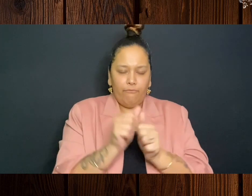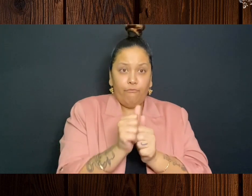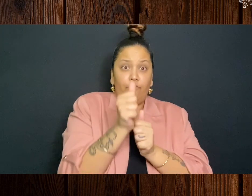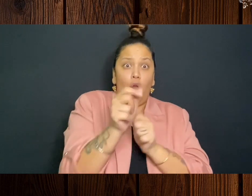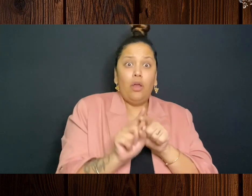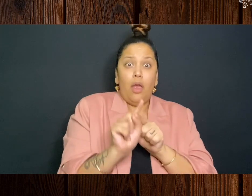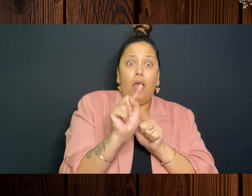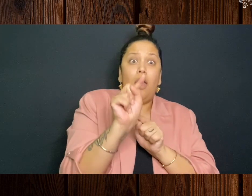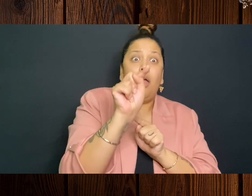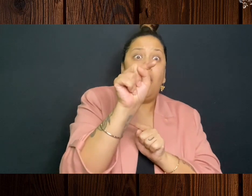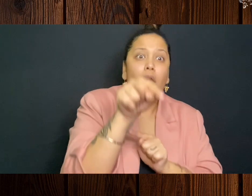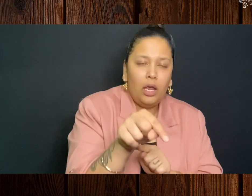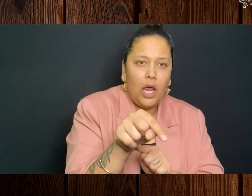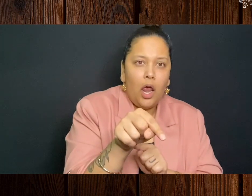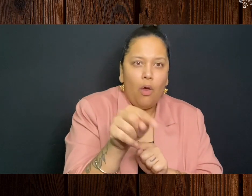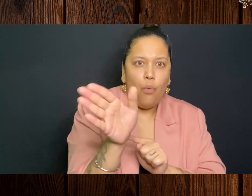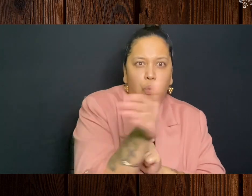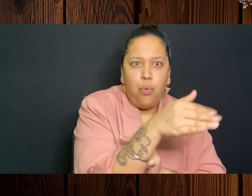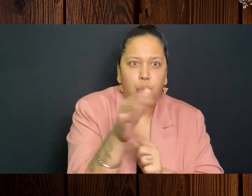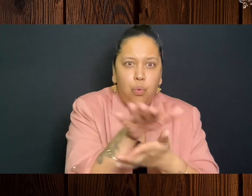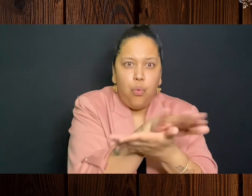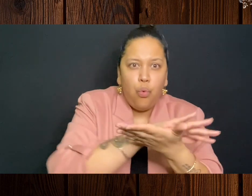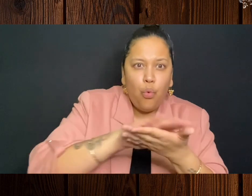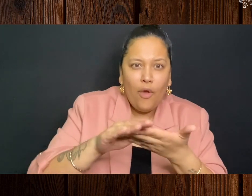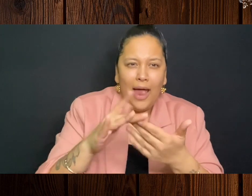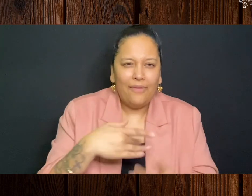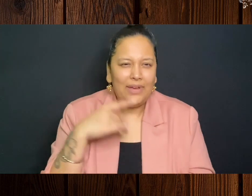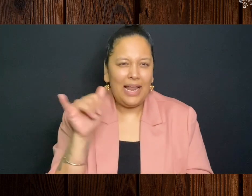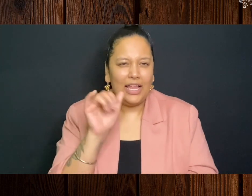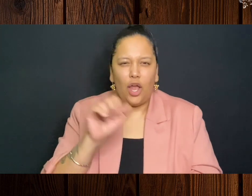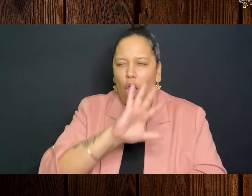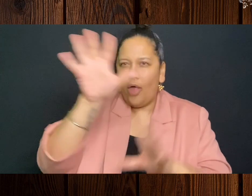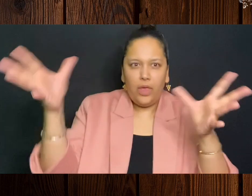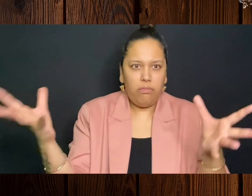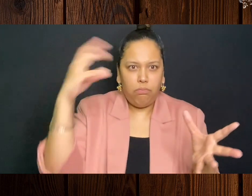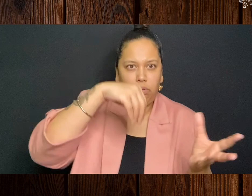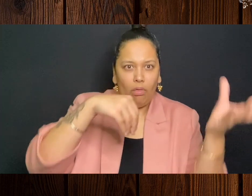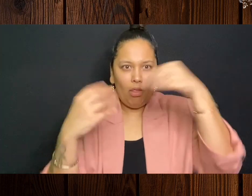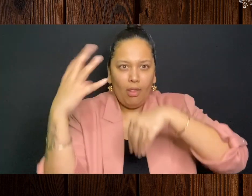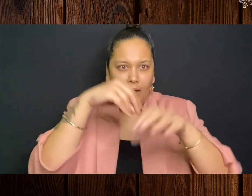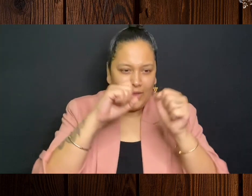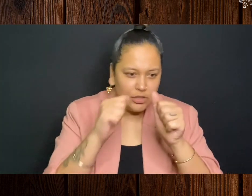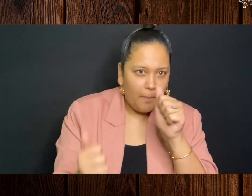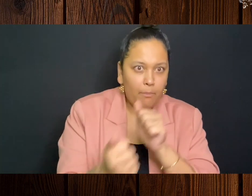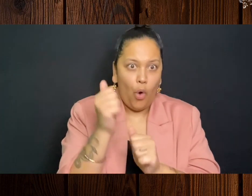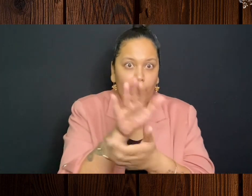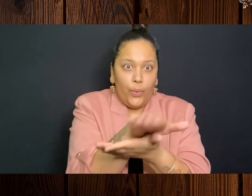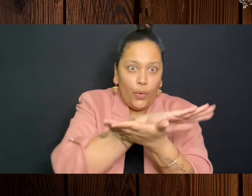polished it can be. I just feel like it can be all of that, you know what I mean, it can be the most polished folk record in the